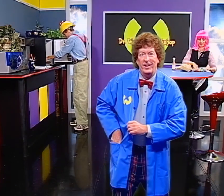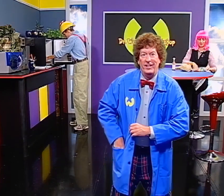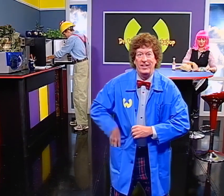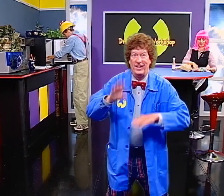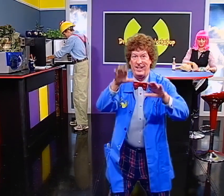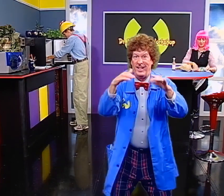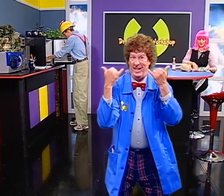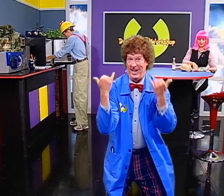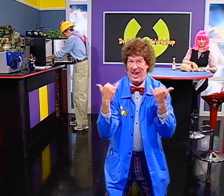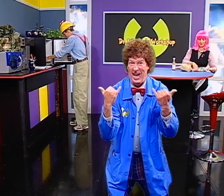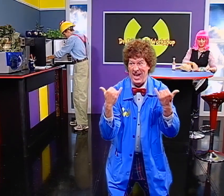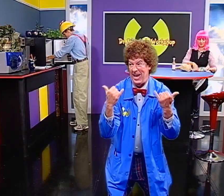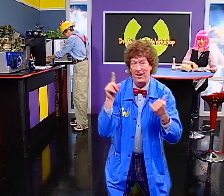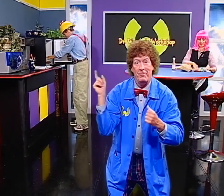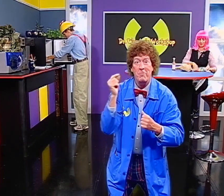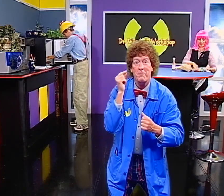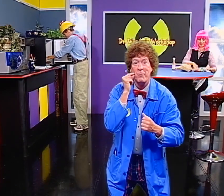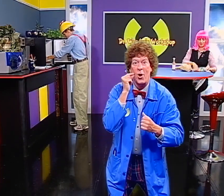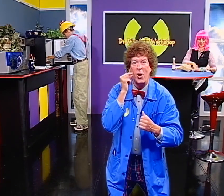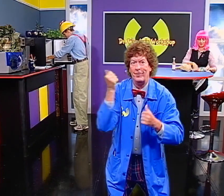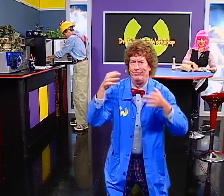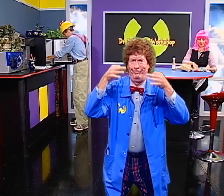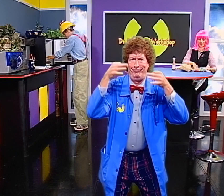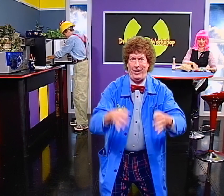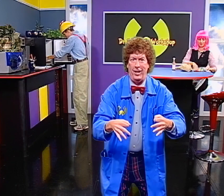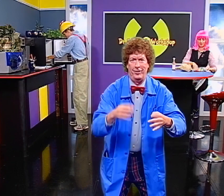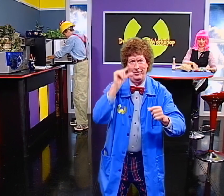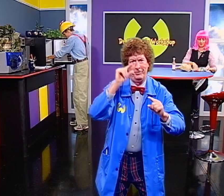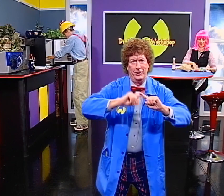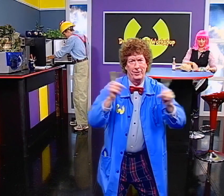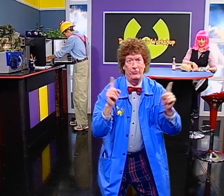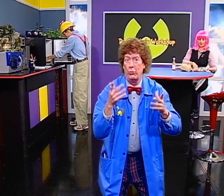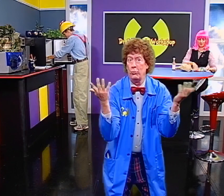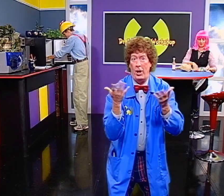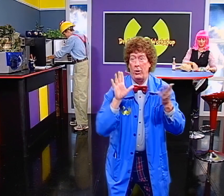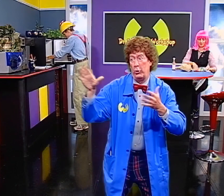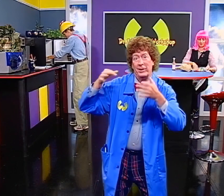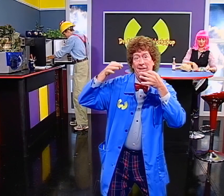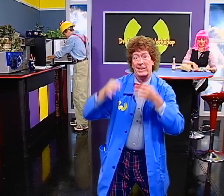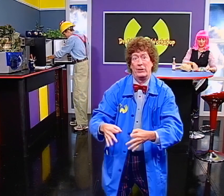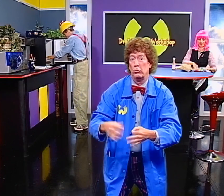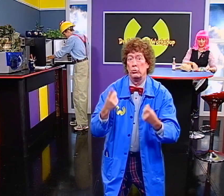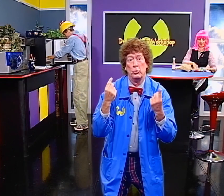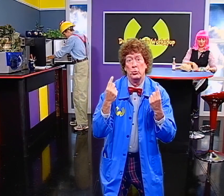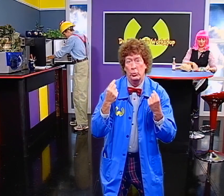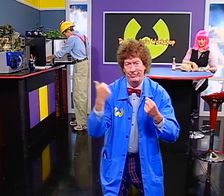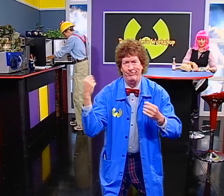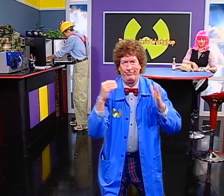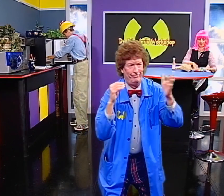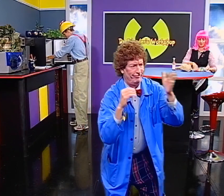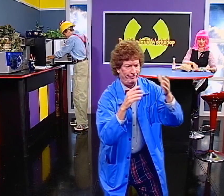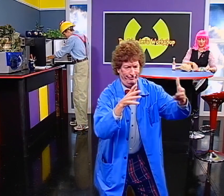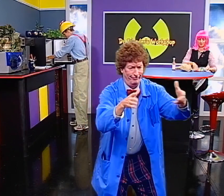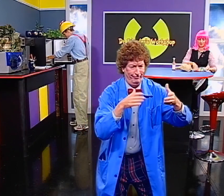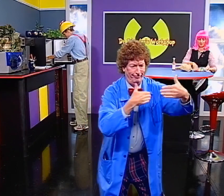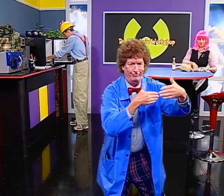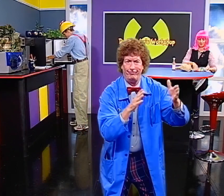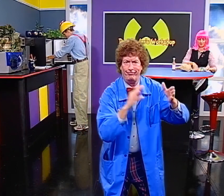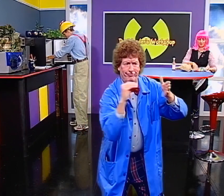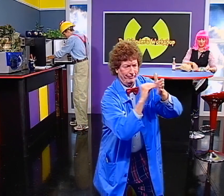NOW, NOTICE THAT PAULA MADE ONE SMALL CHANGE IN HER DECISIONS. WHAT WAS IT?